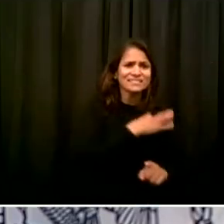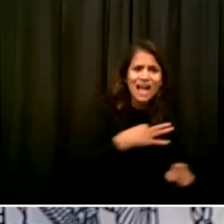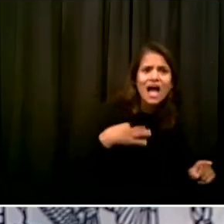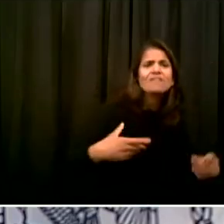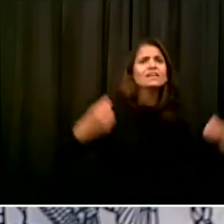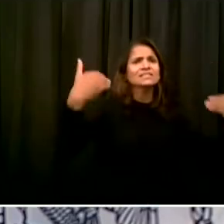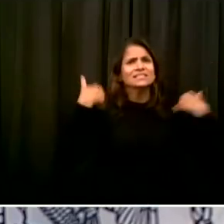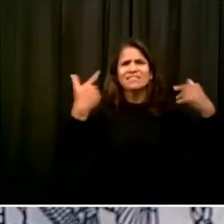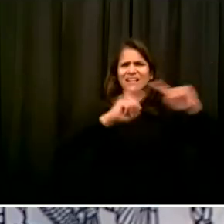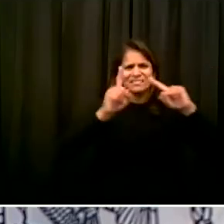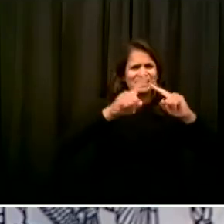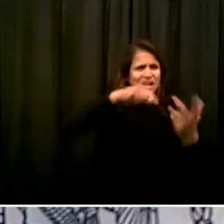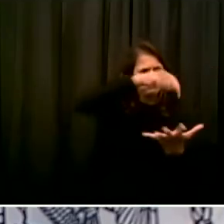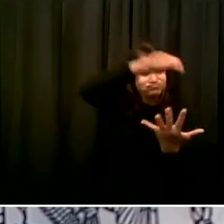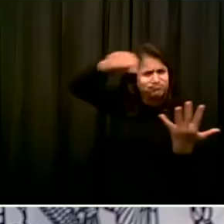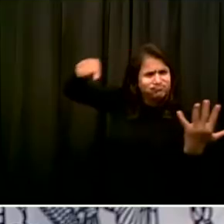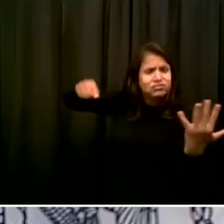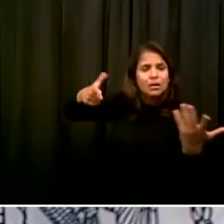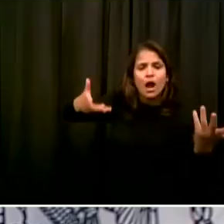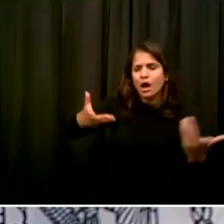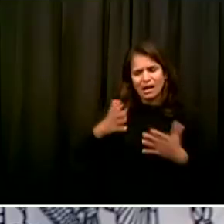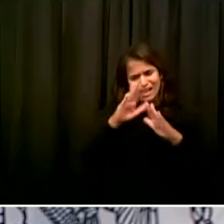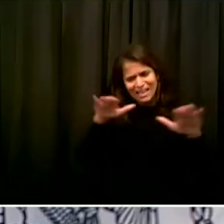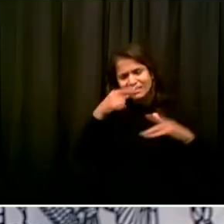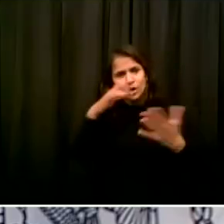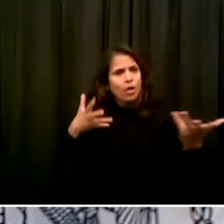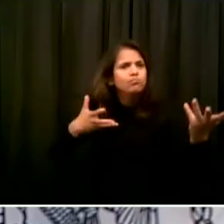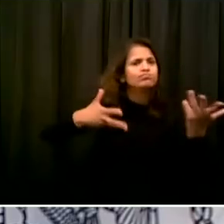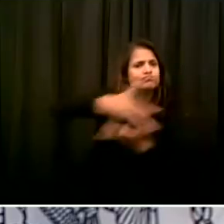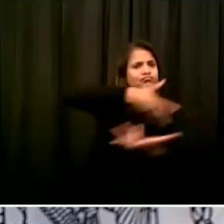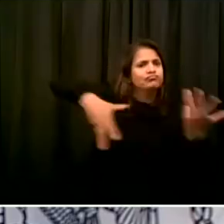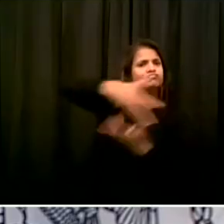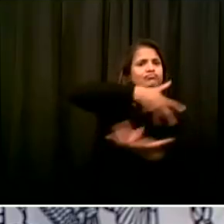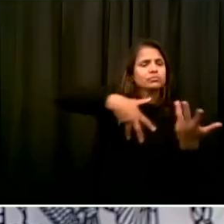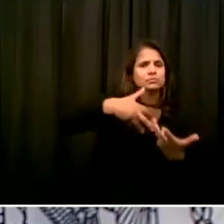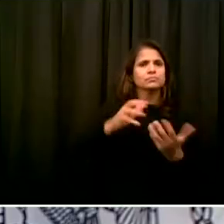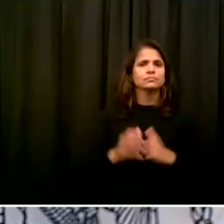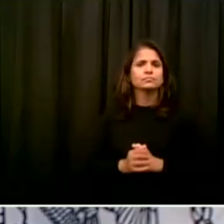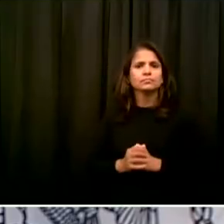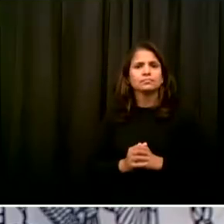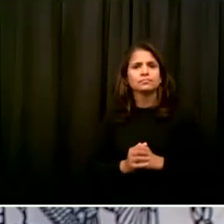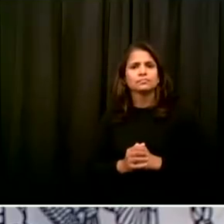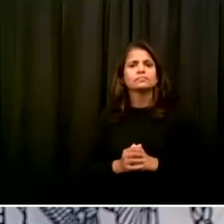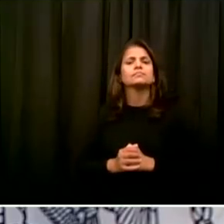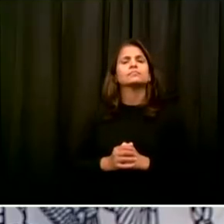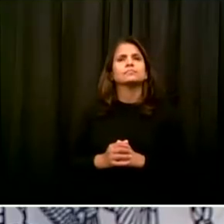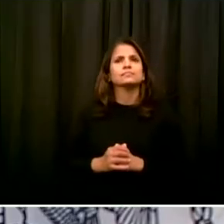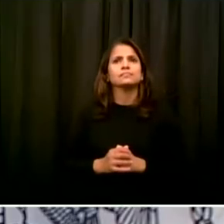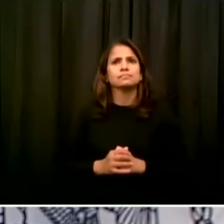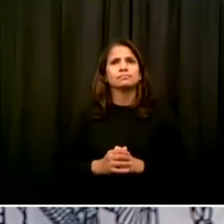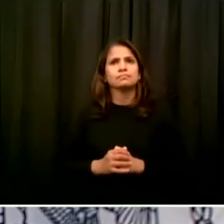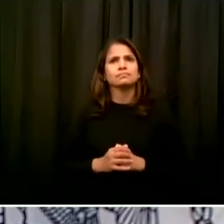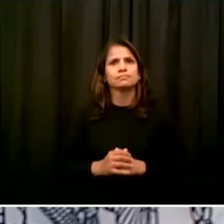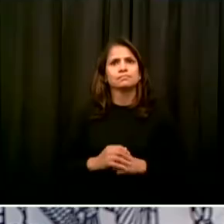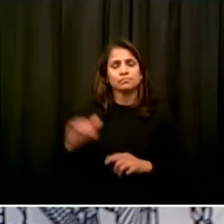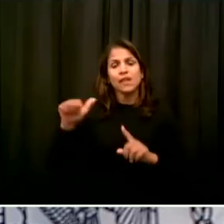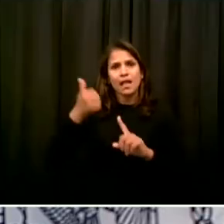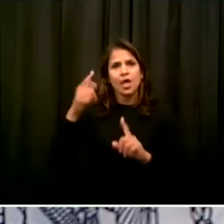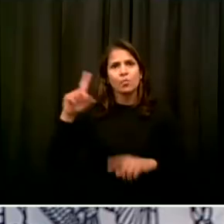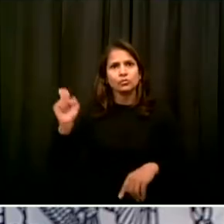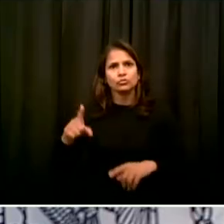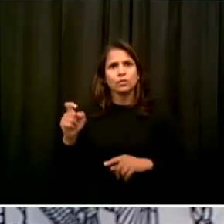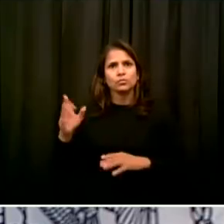SO IMPORTANT IN THE